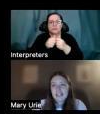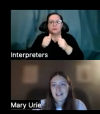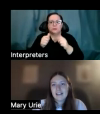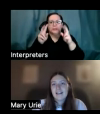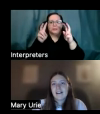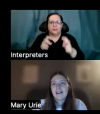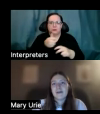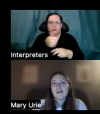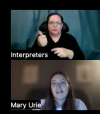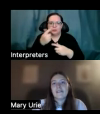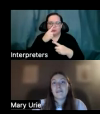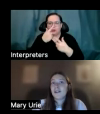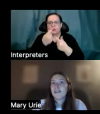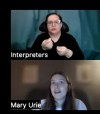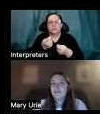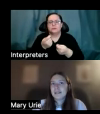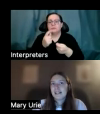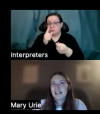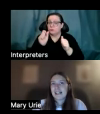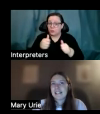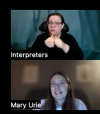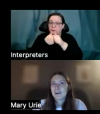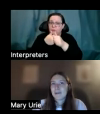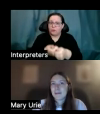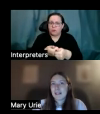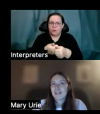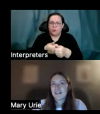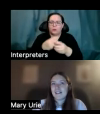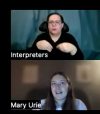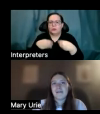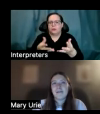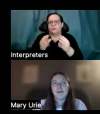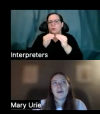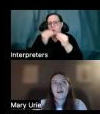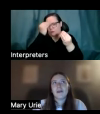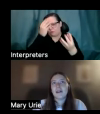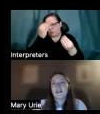in, you can follow them and get more information. I know a lot